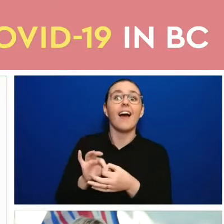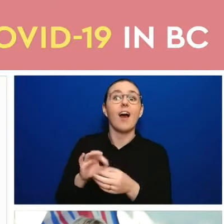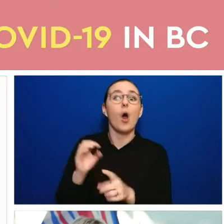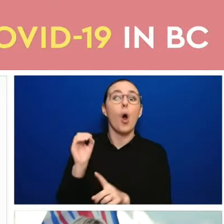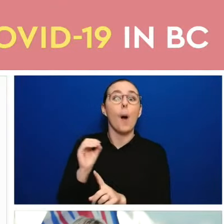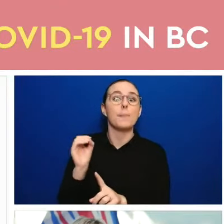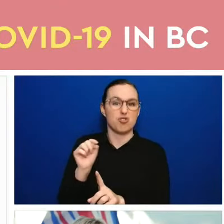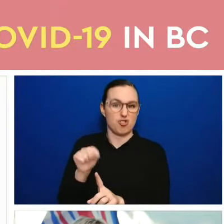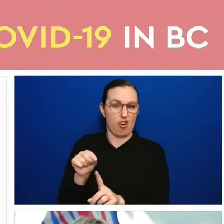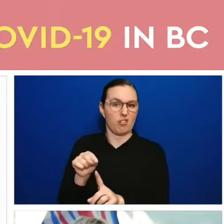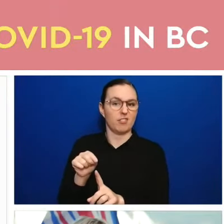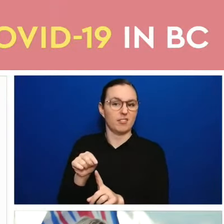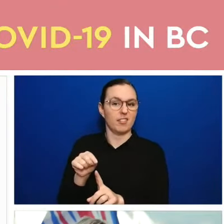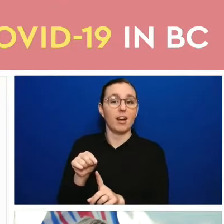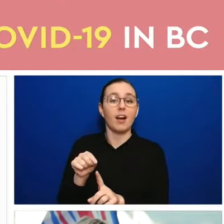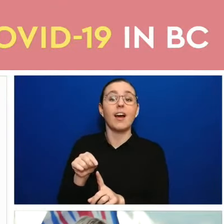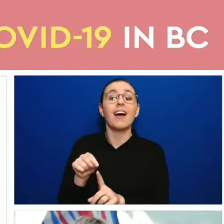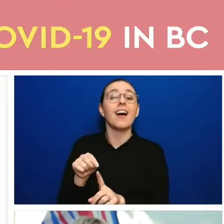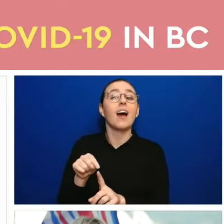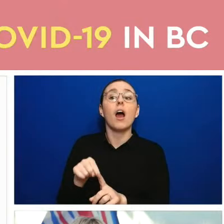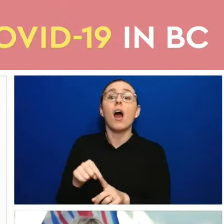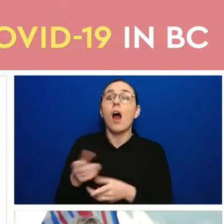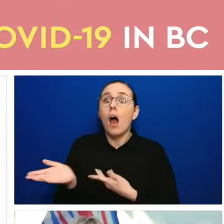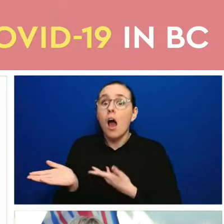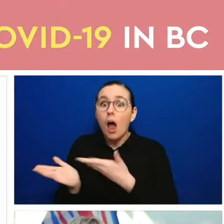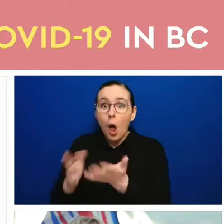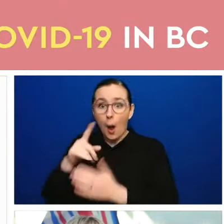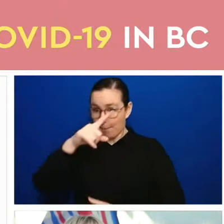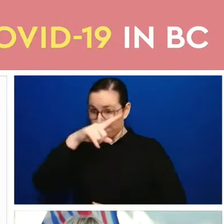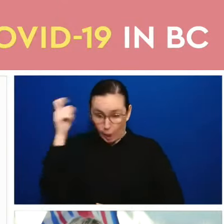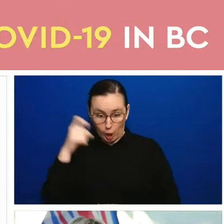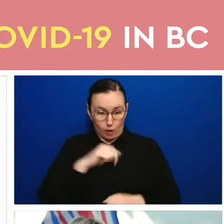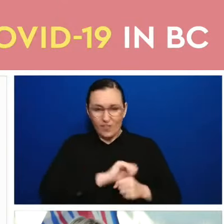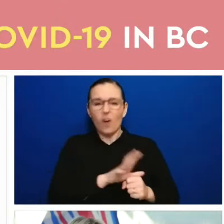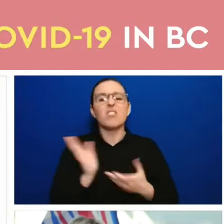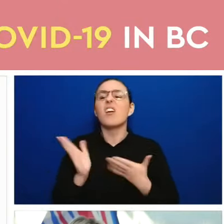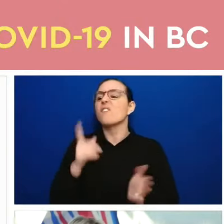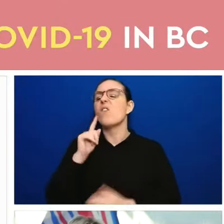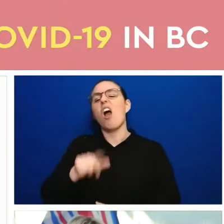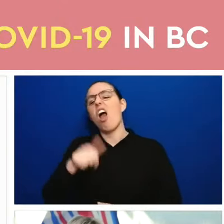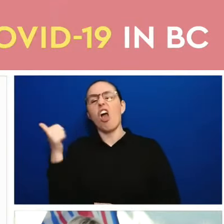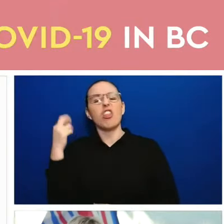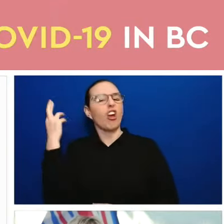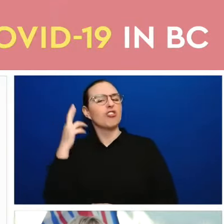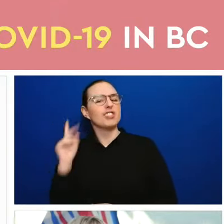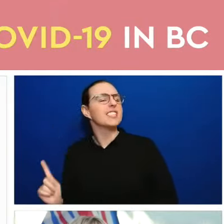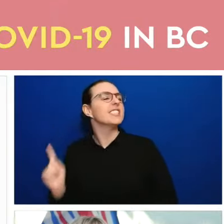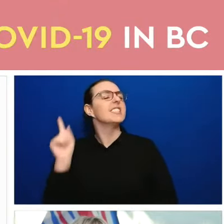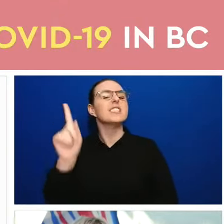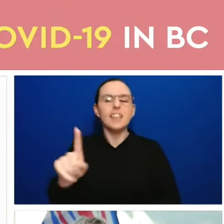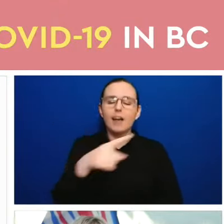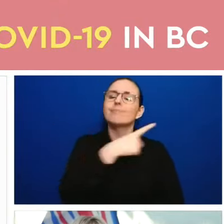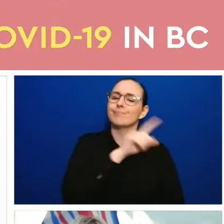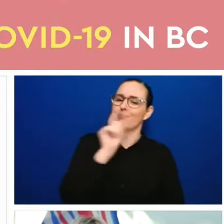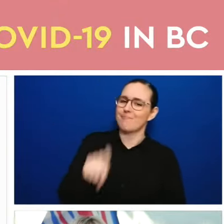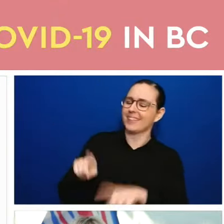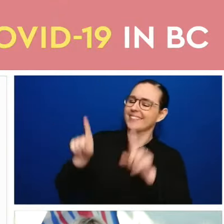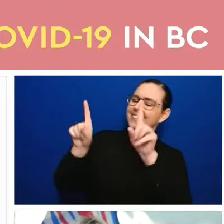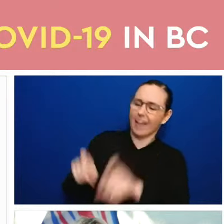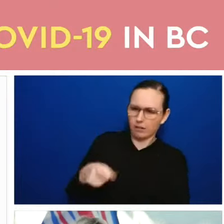of admissions that were related to Omicron were not because of